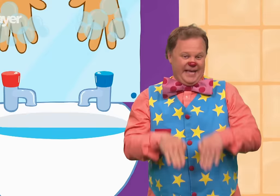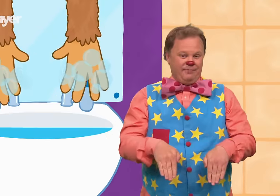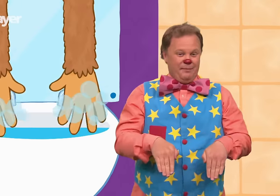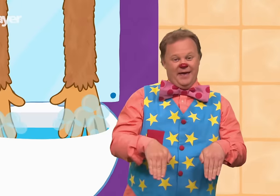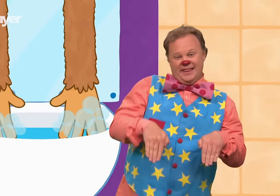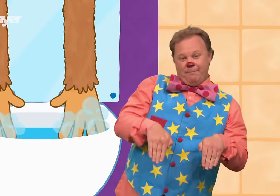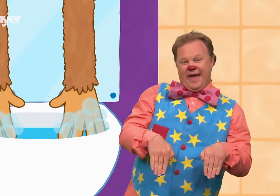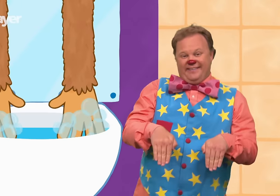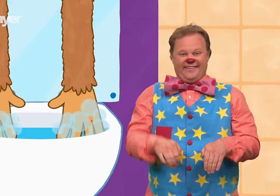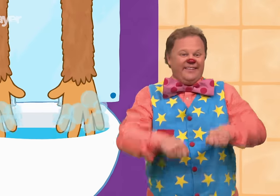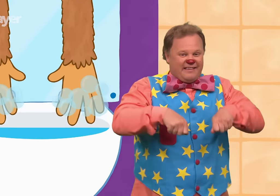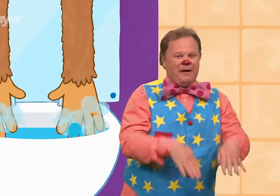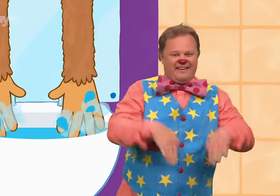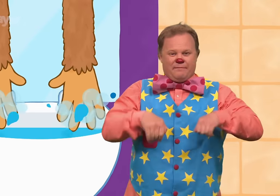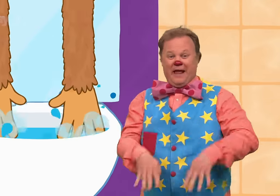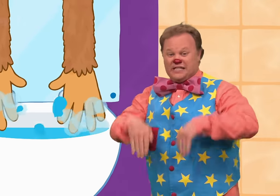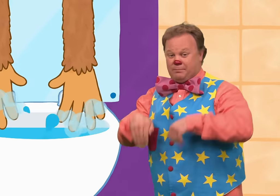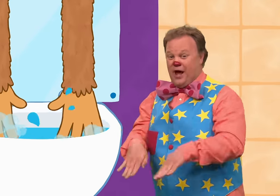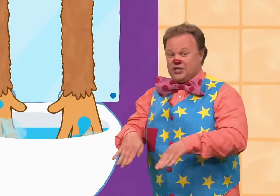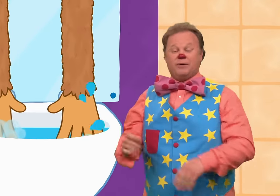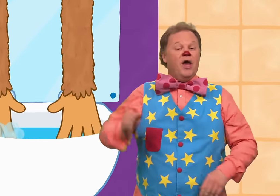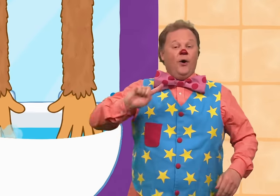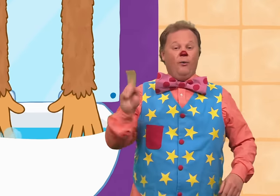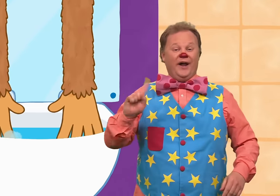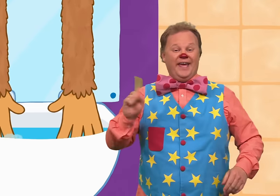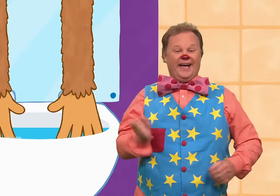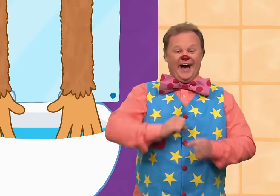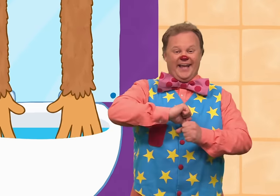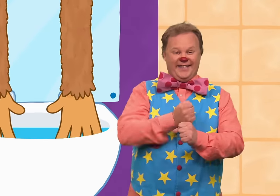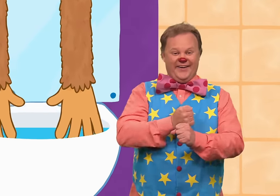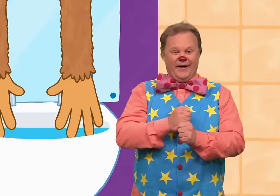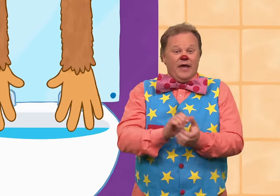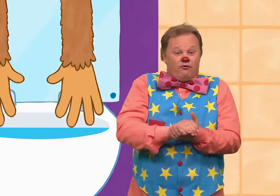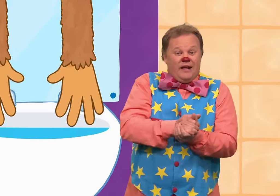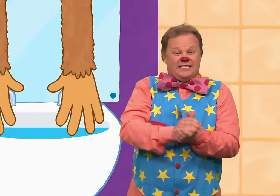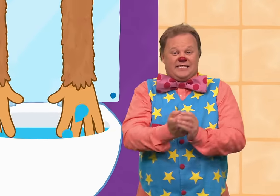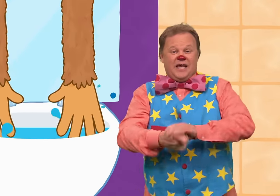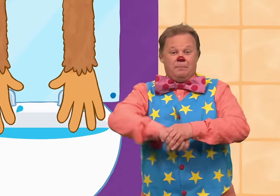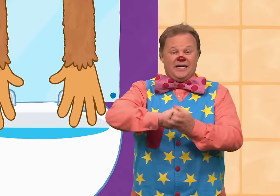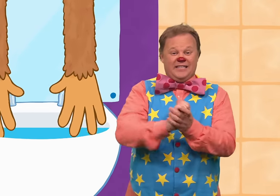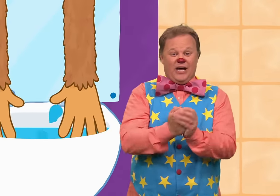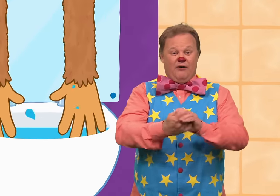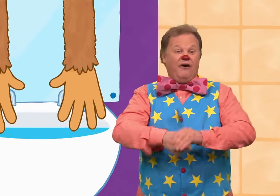dip them in the basin splish splash splosh what are you gonna do rinse the soap suds off